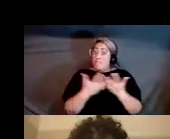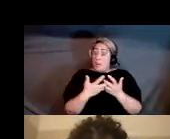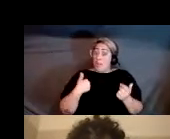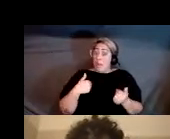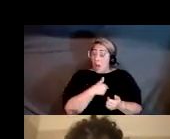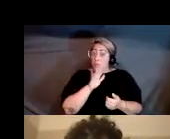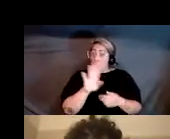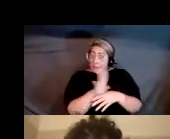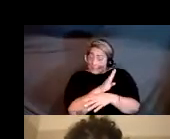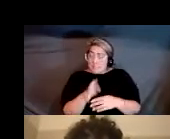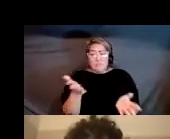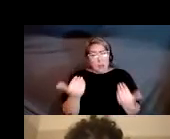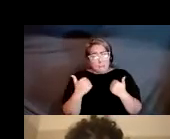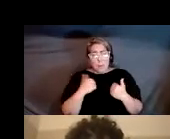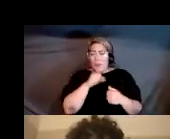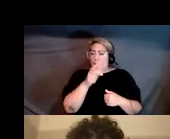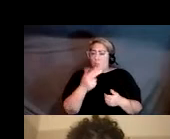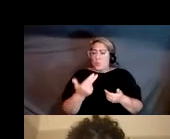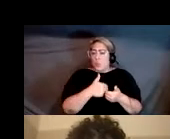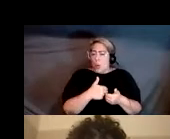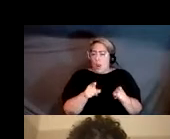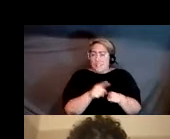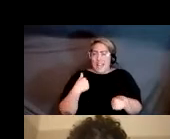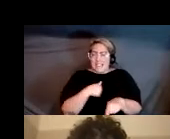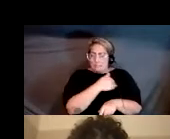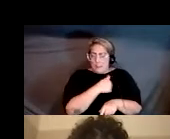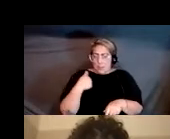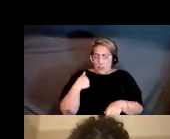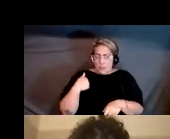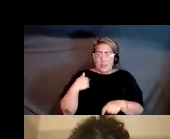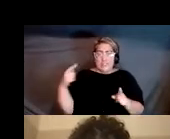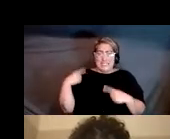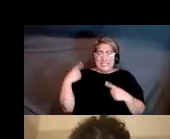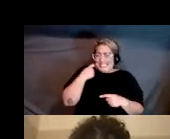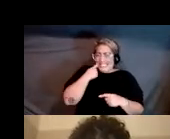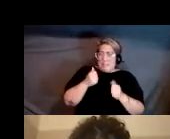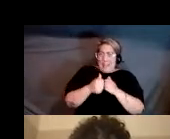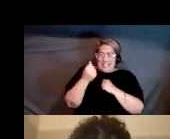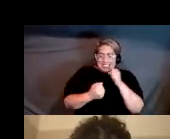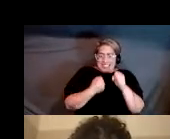you join us. This past year we have really worked on a significant amount of